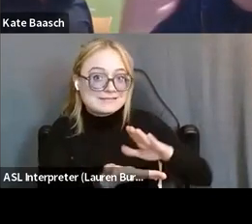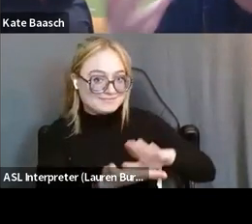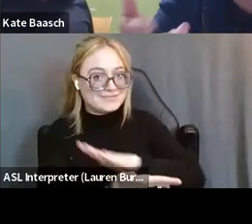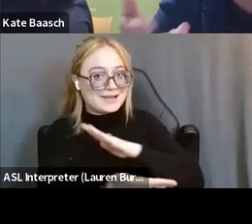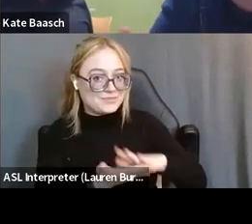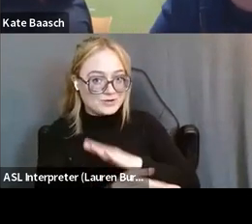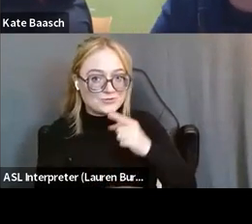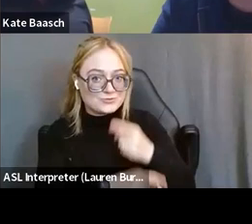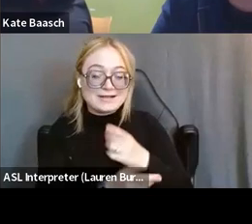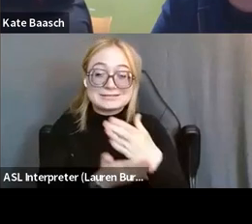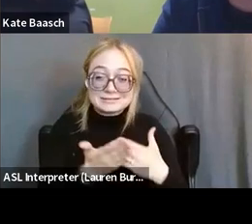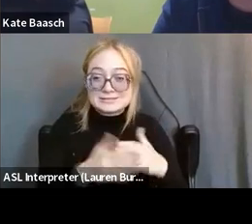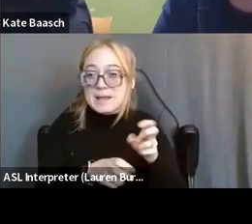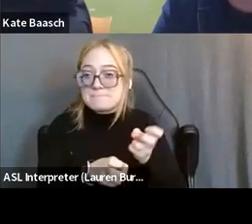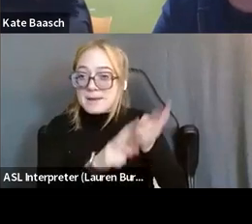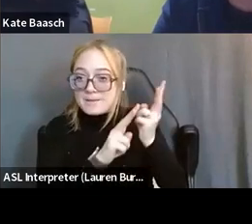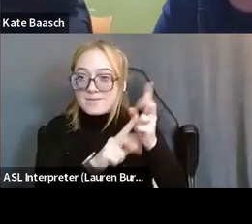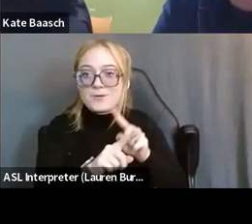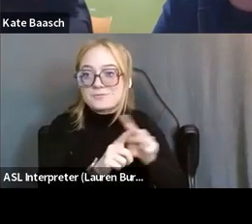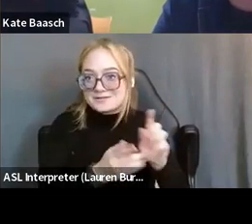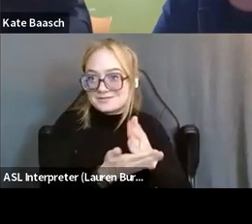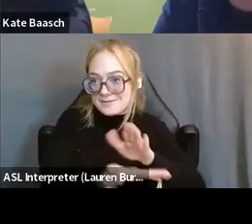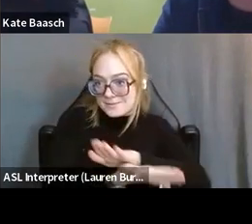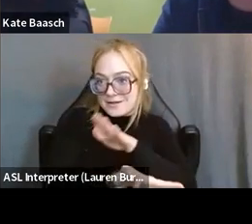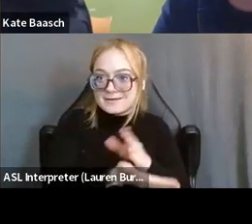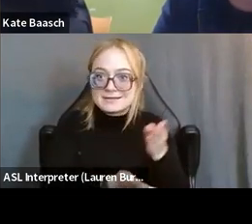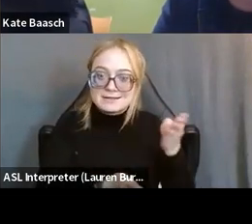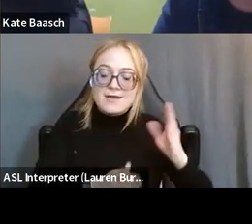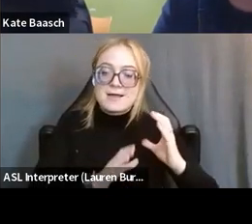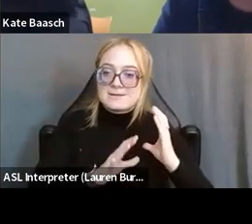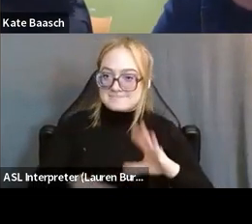the liaisons are agreeing to take that on and do a little bit of extra workup behind the scenes,